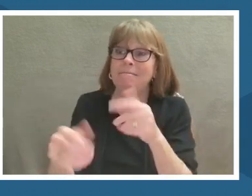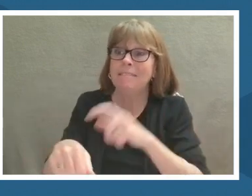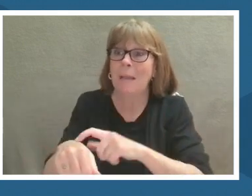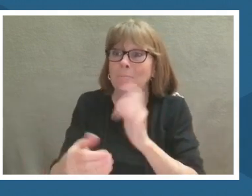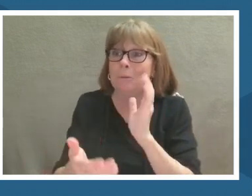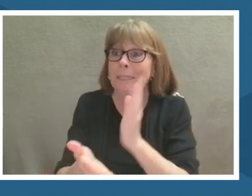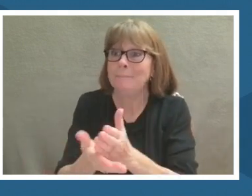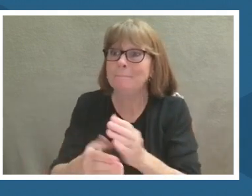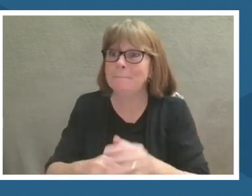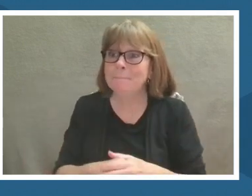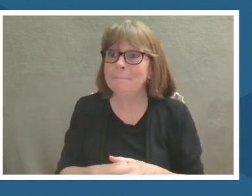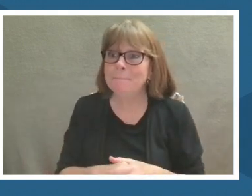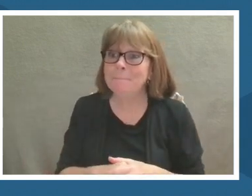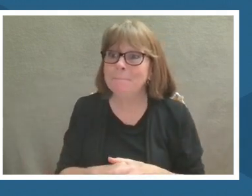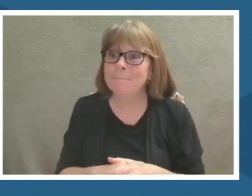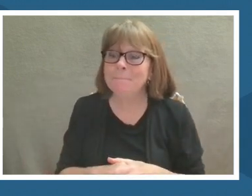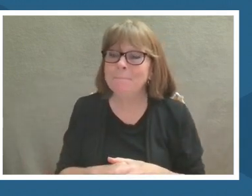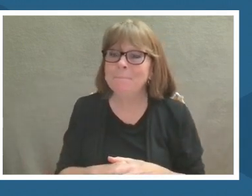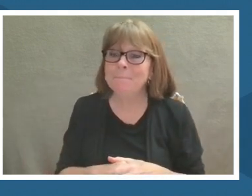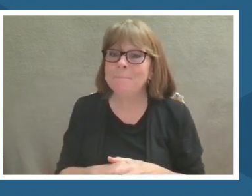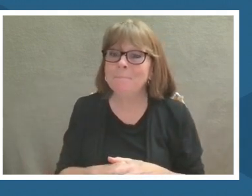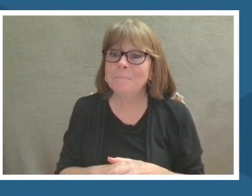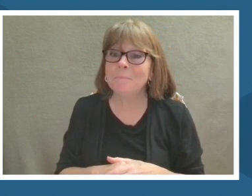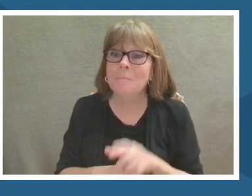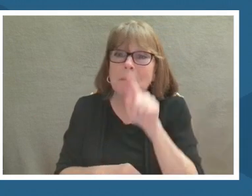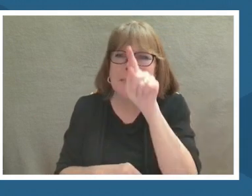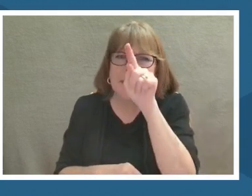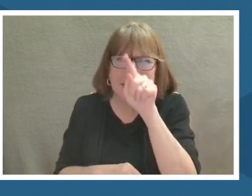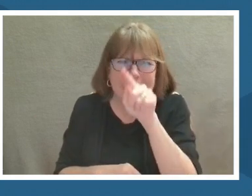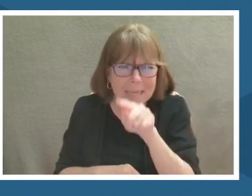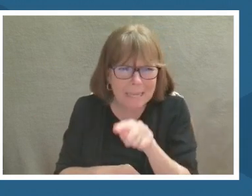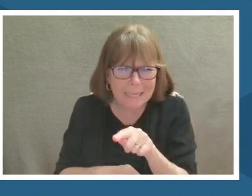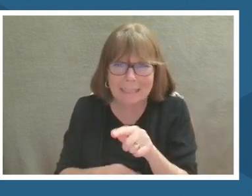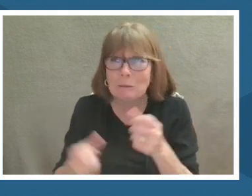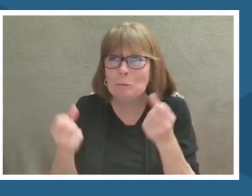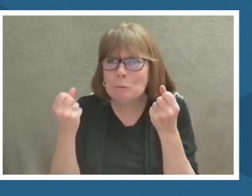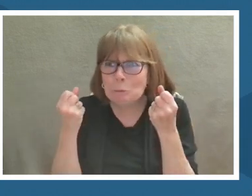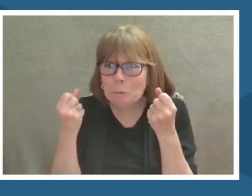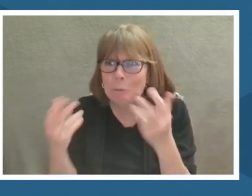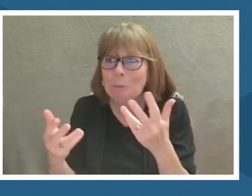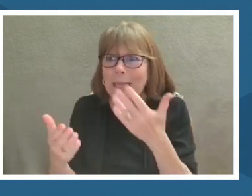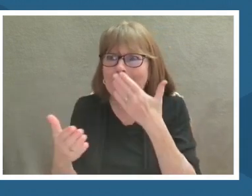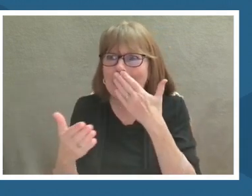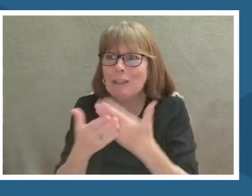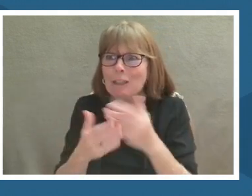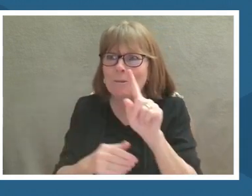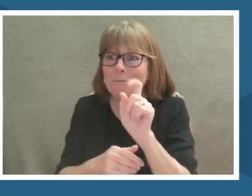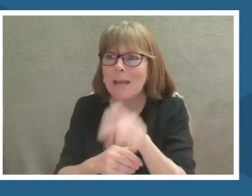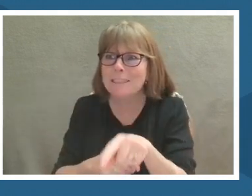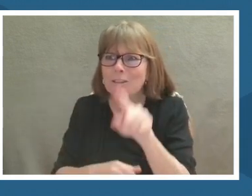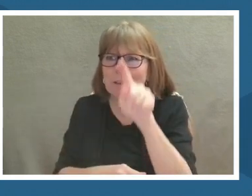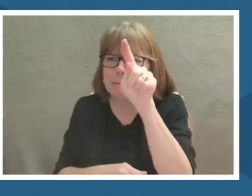well um a lot of great questions